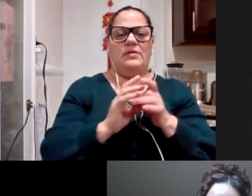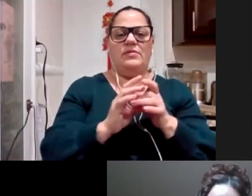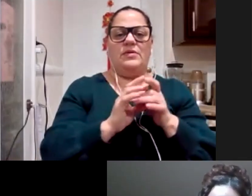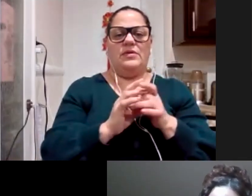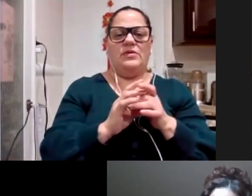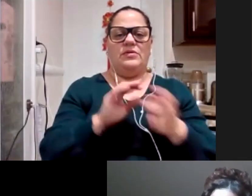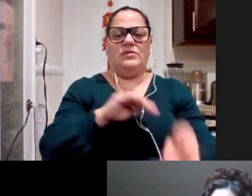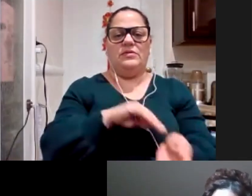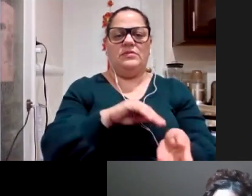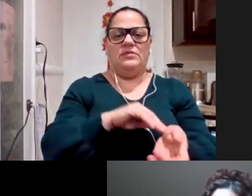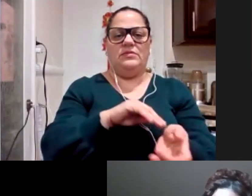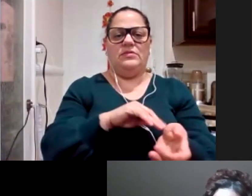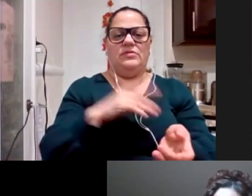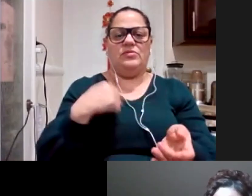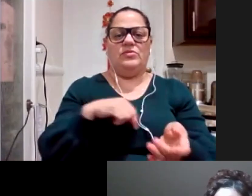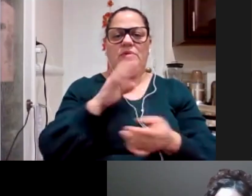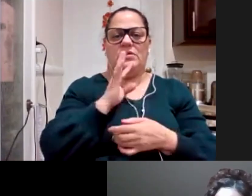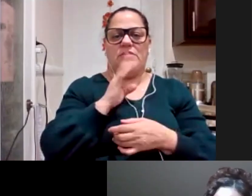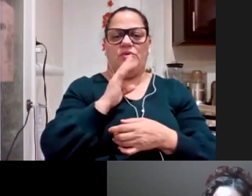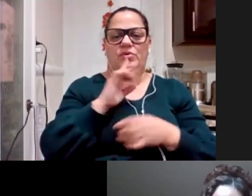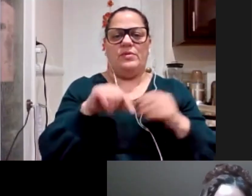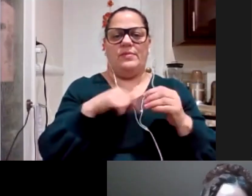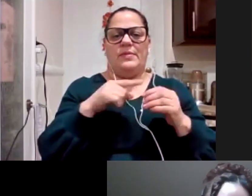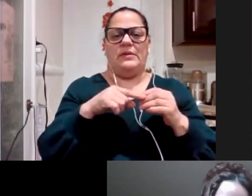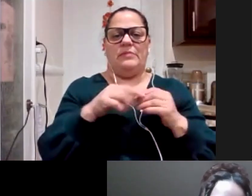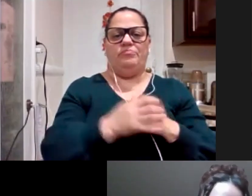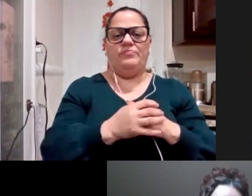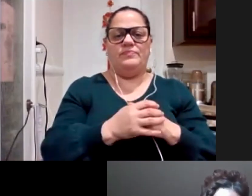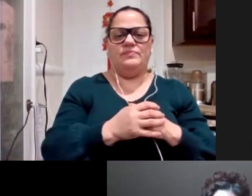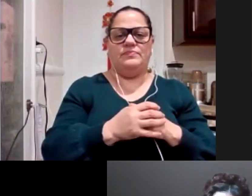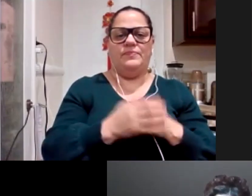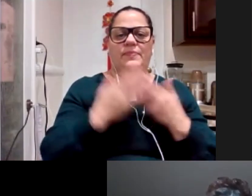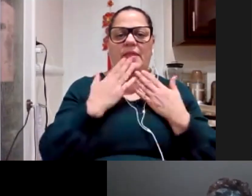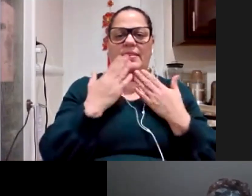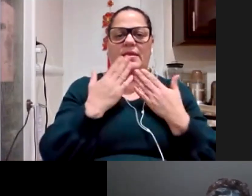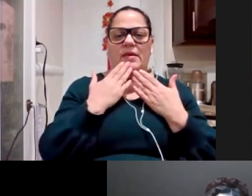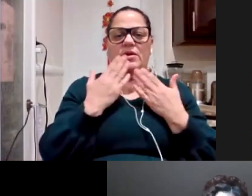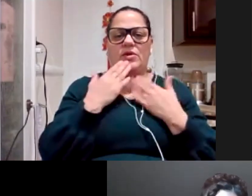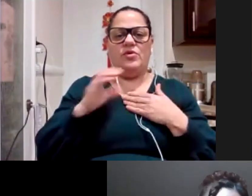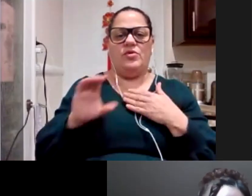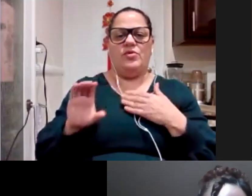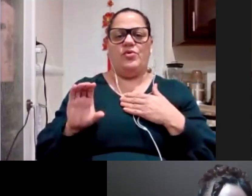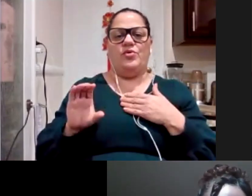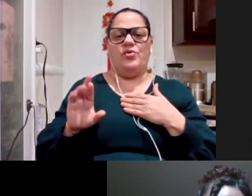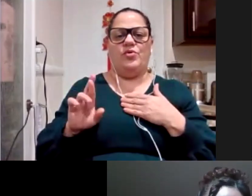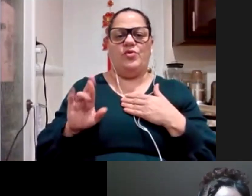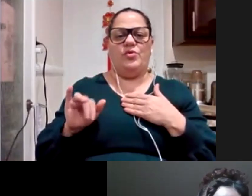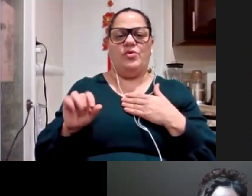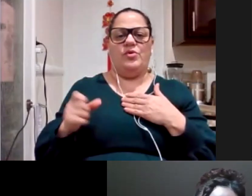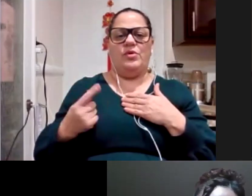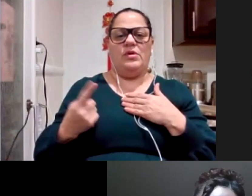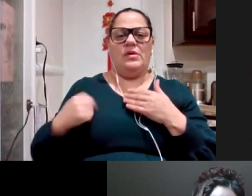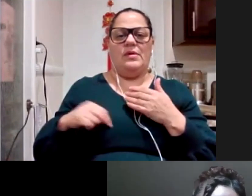Would you like to speak to that at all?" [CHRIS] Thank you, Craig. Um, I think that